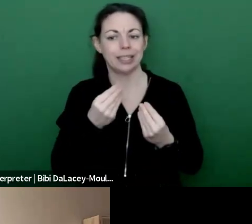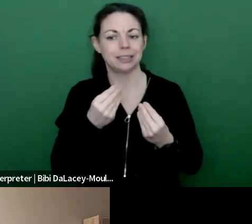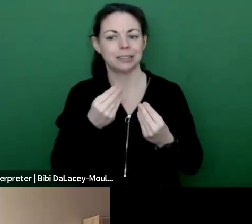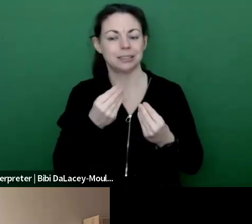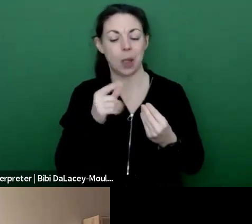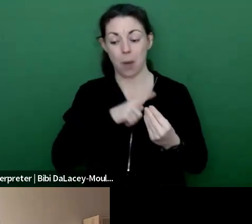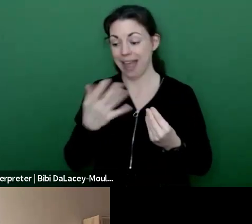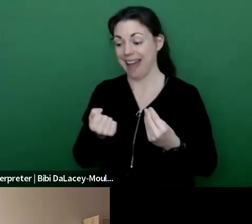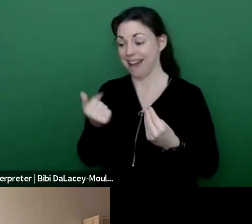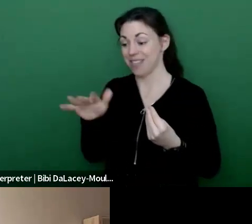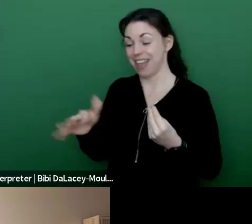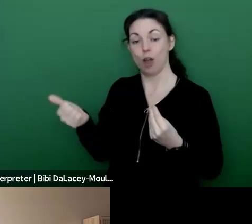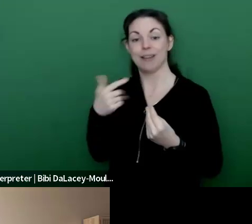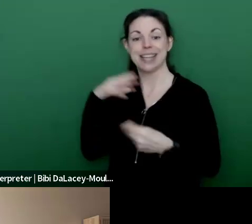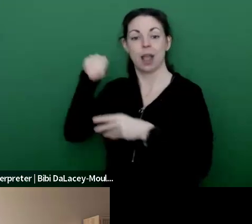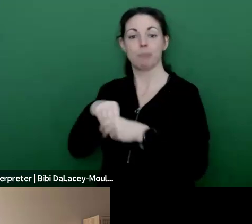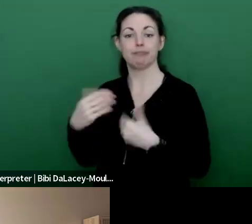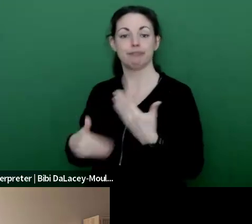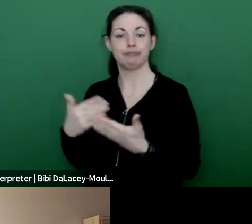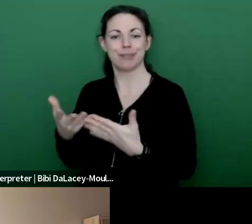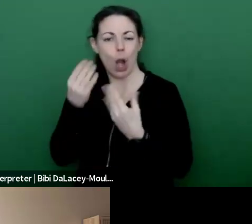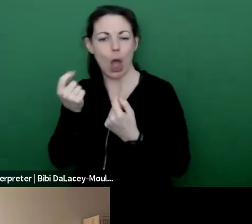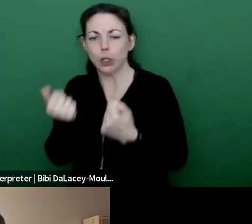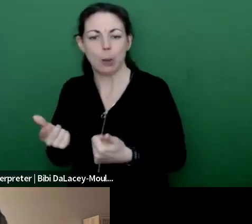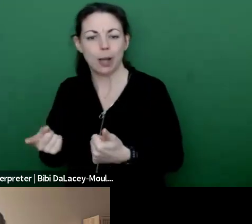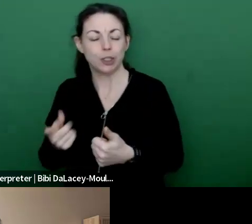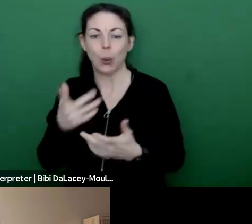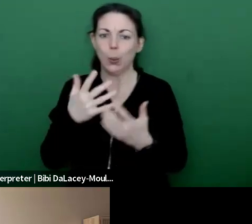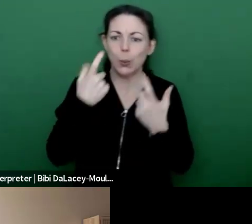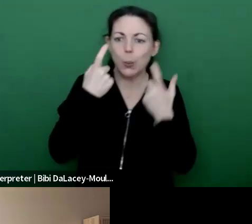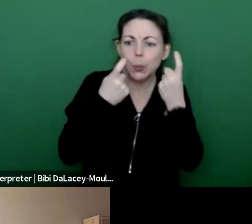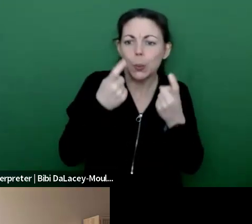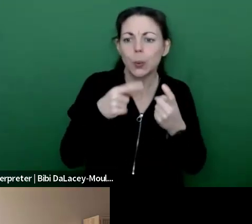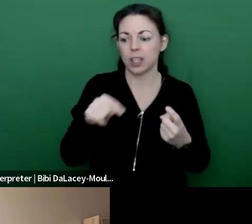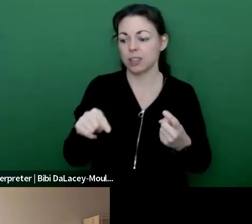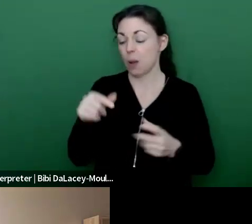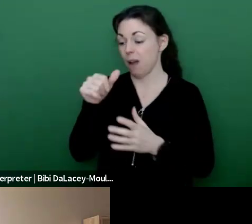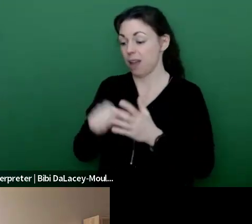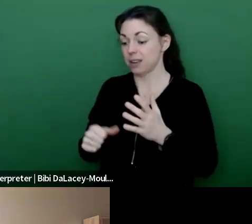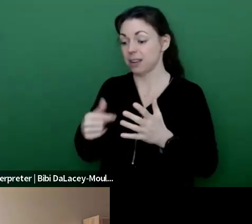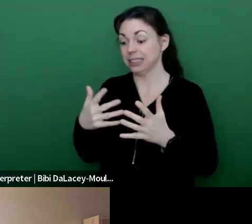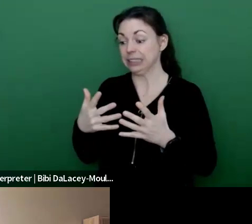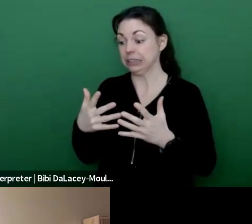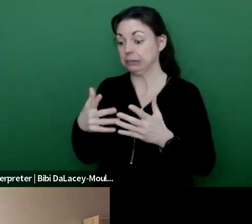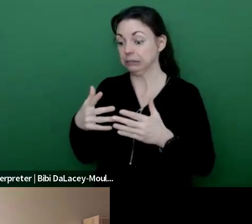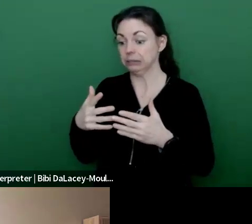conventional. So, I started down this profession and actually entering into leadership within it before I even had a degree. I lectured at a university in